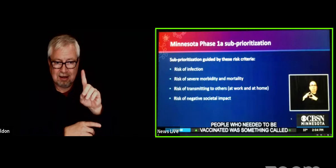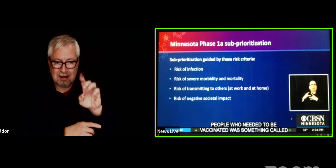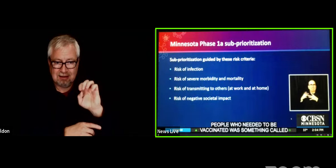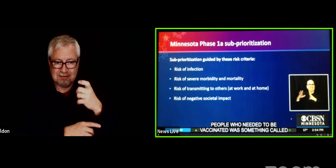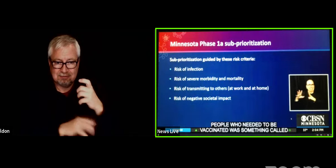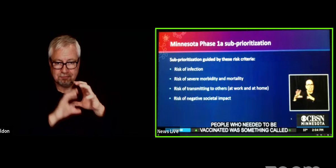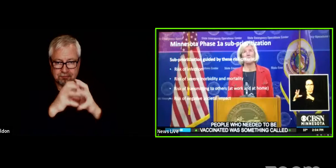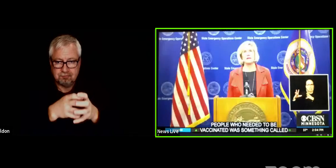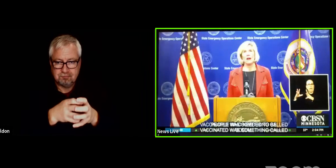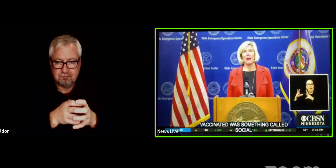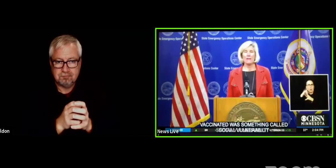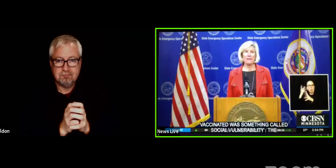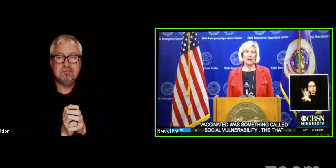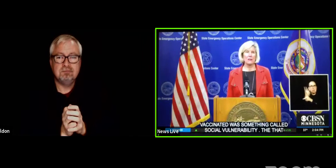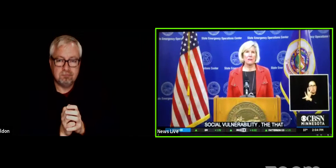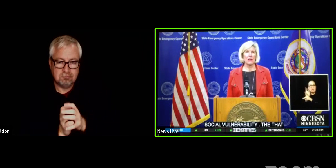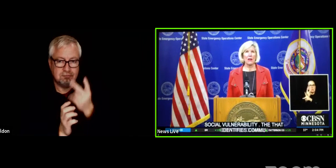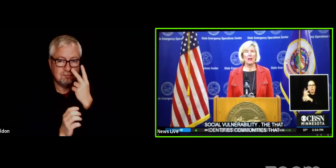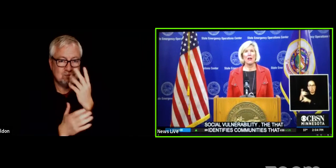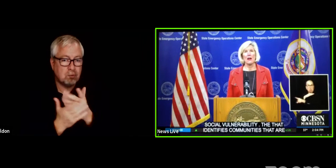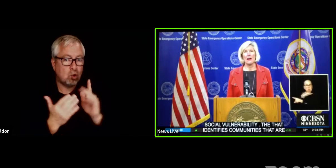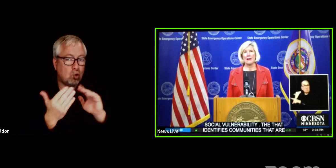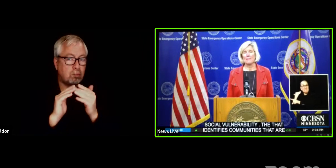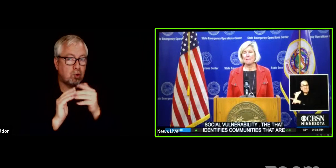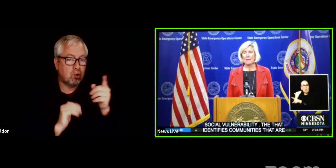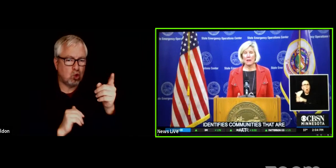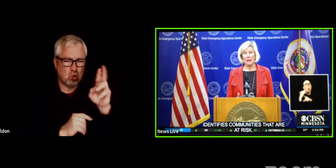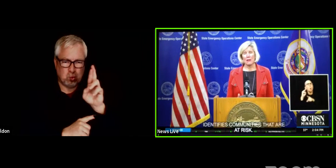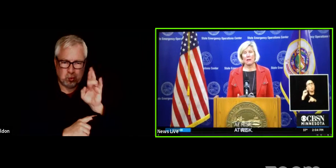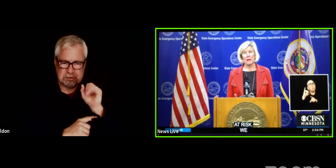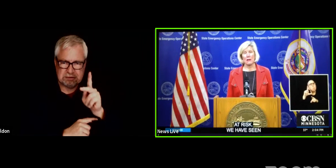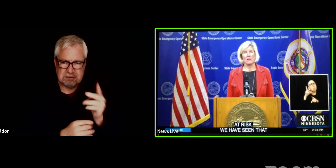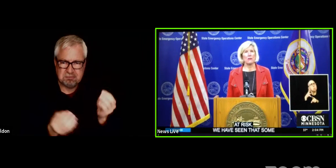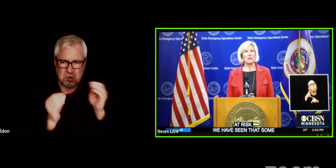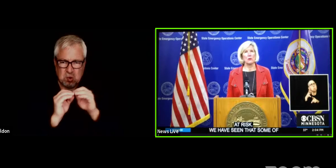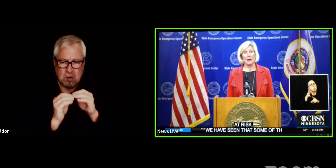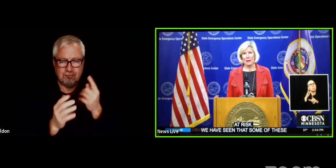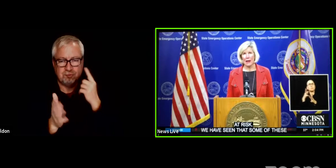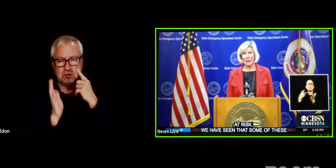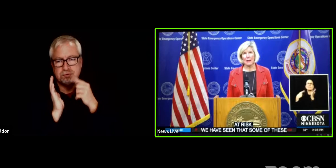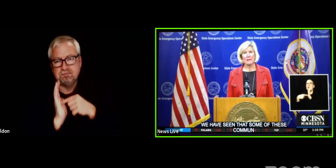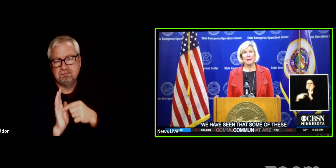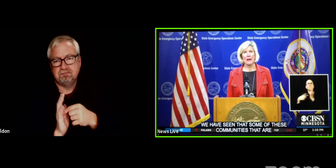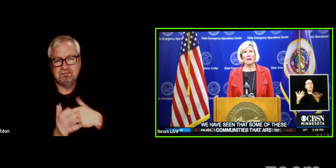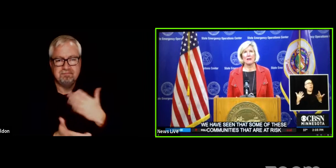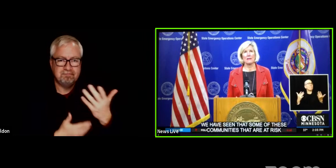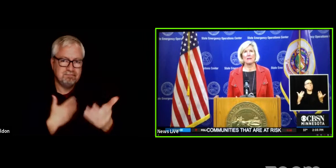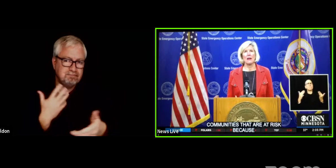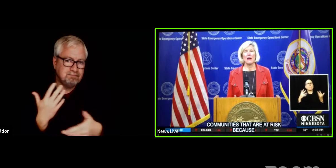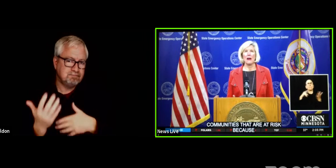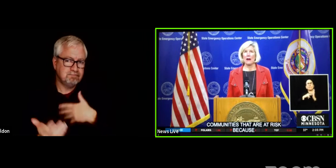RISK BECAUSE OF FACTORS LIKE SOCIOECONOMIC STATUS,